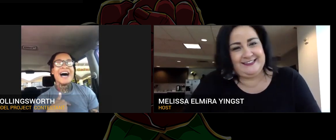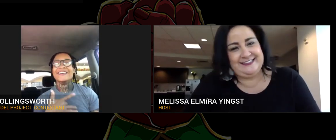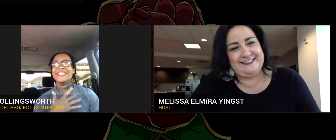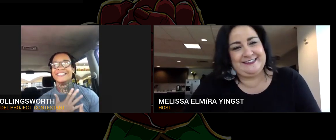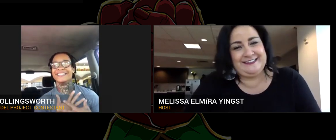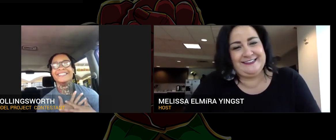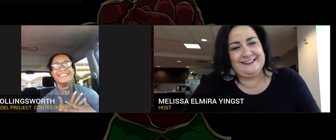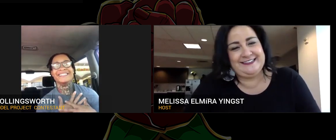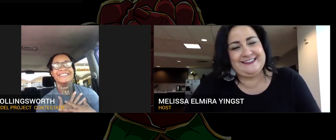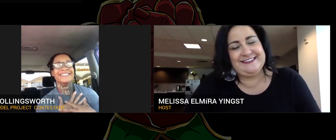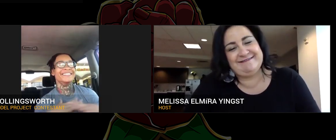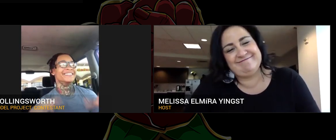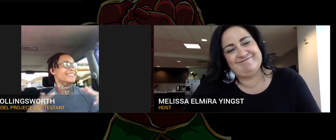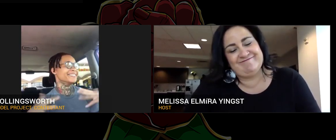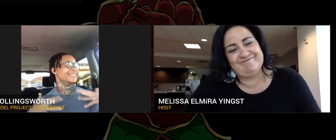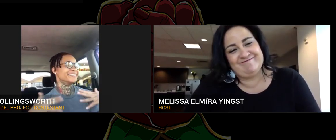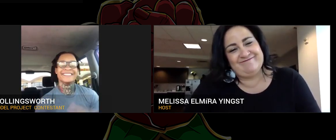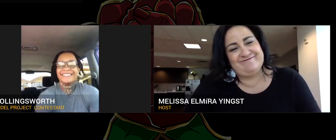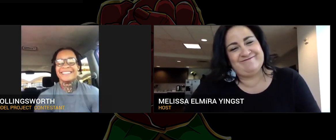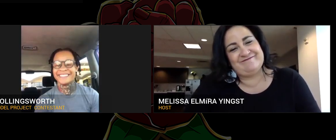I was so touched by that. Amazing.